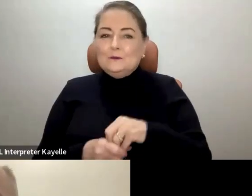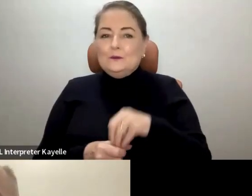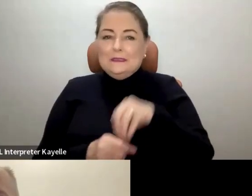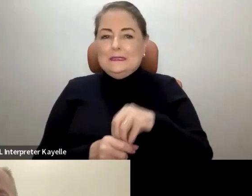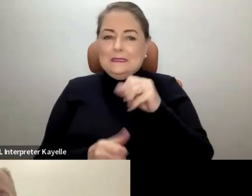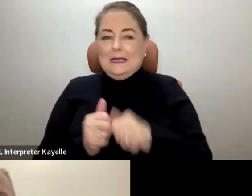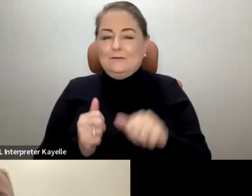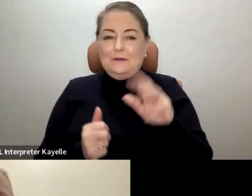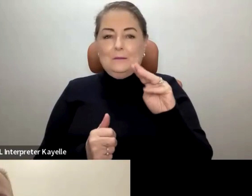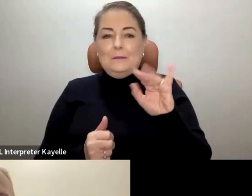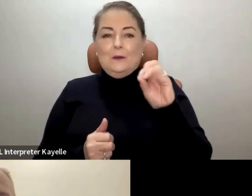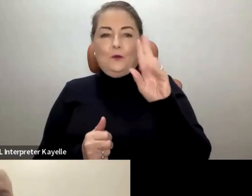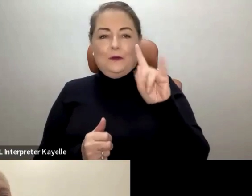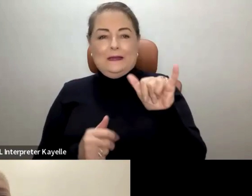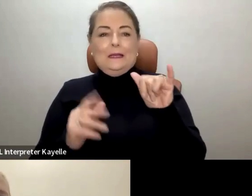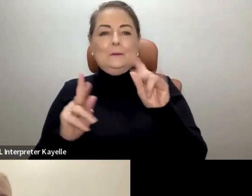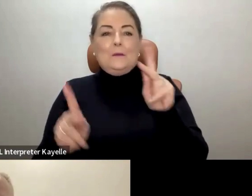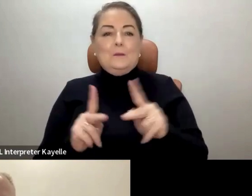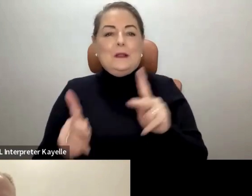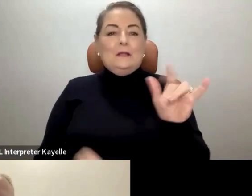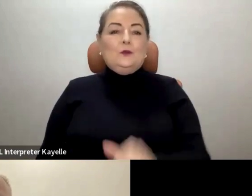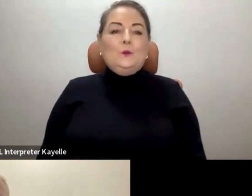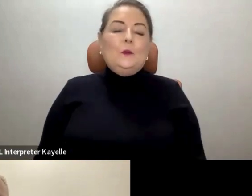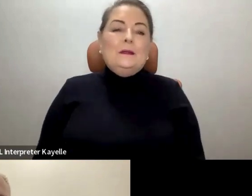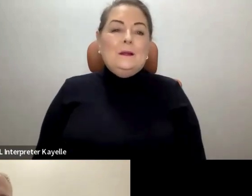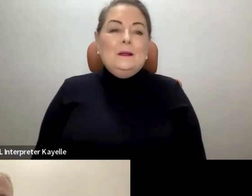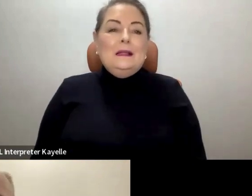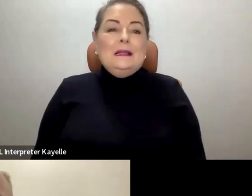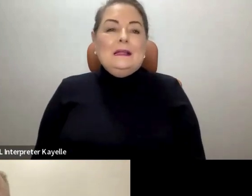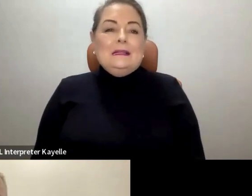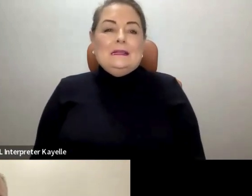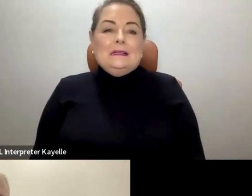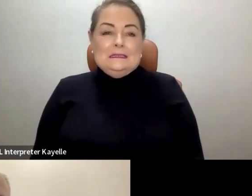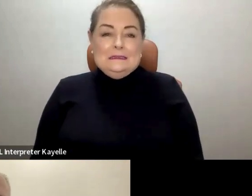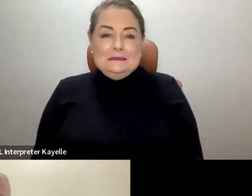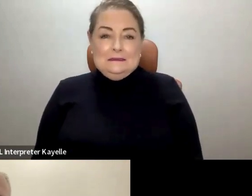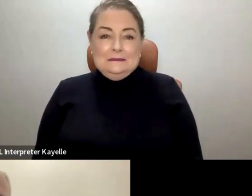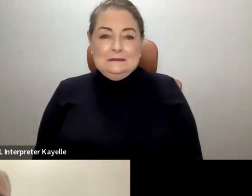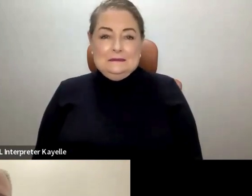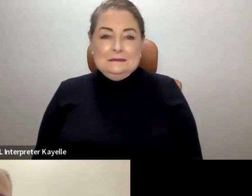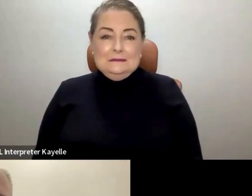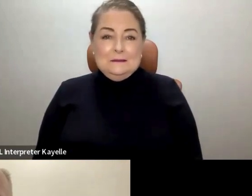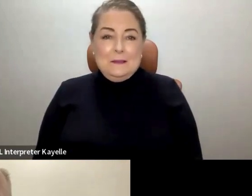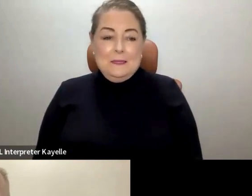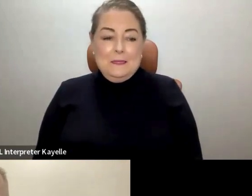minority population to